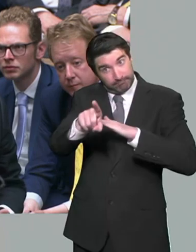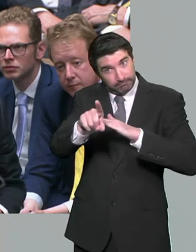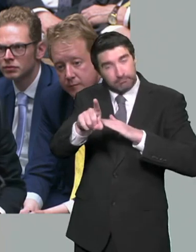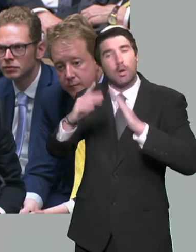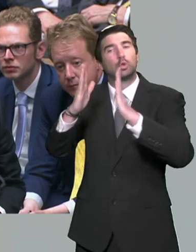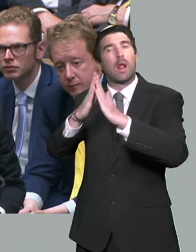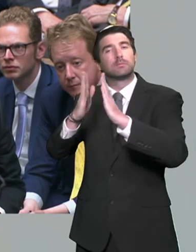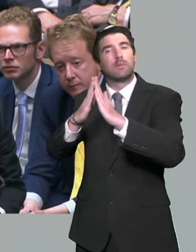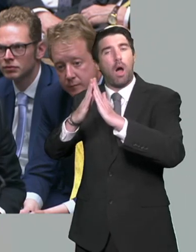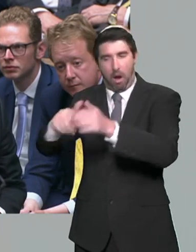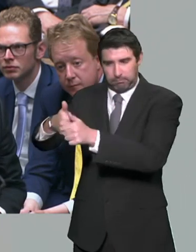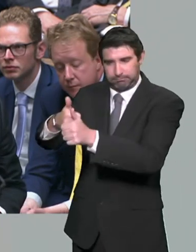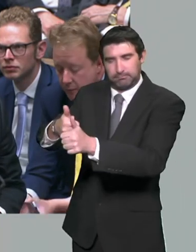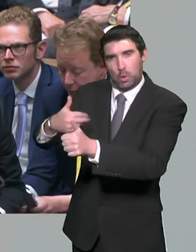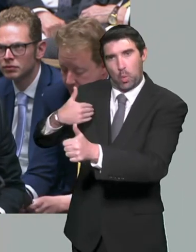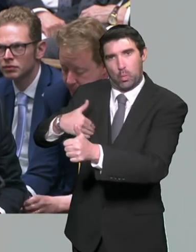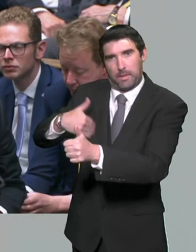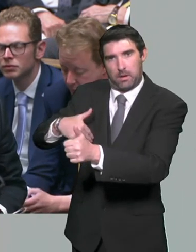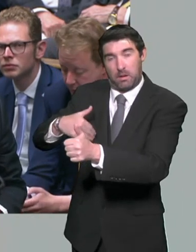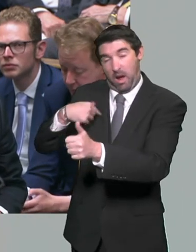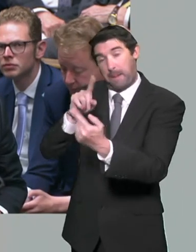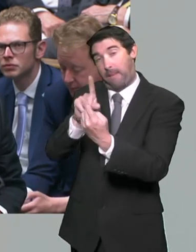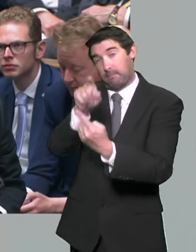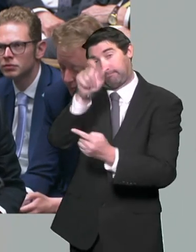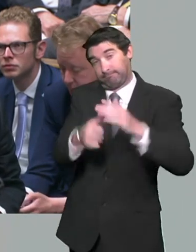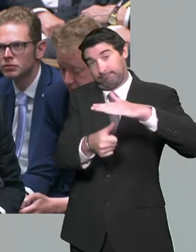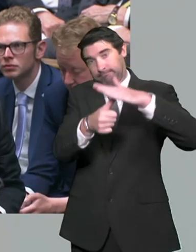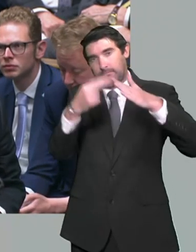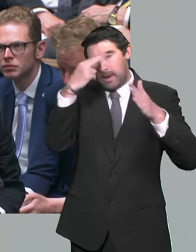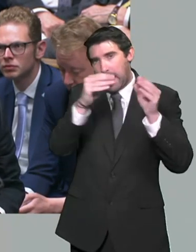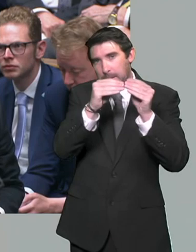the Prime Minister join me in thanking Beverley and her team for the incredible work that they do at Cohort 4?